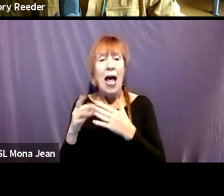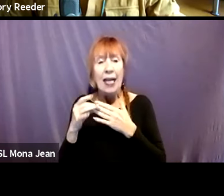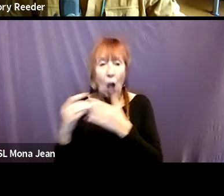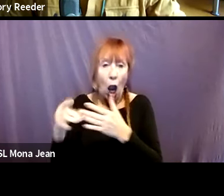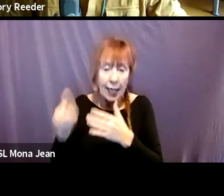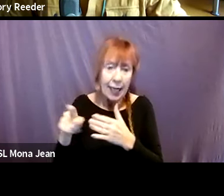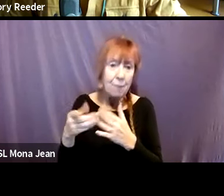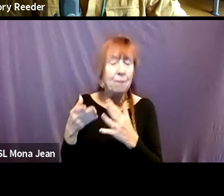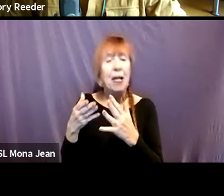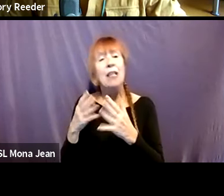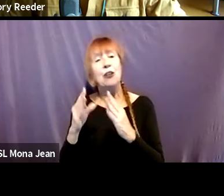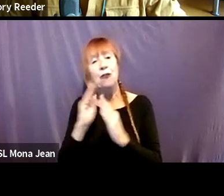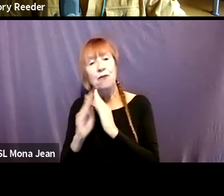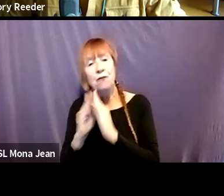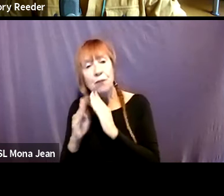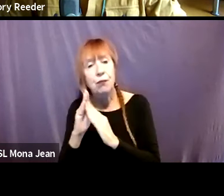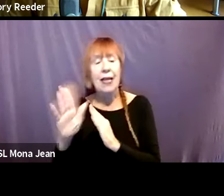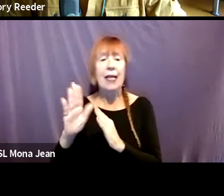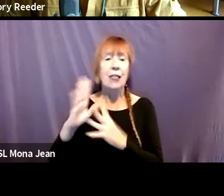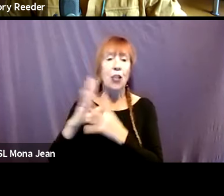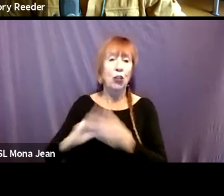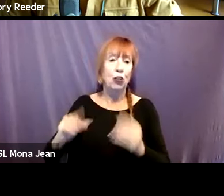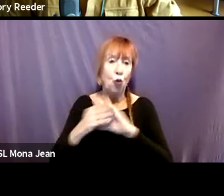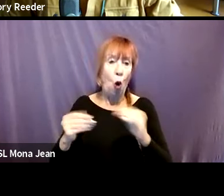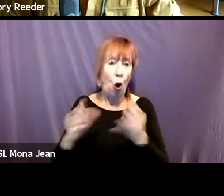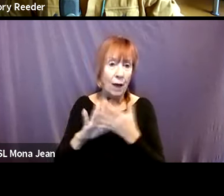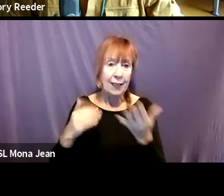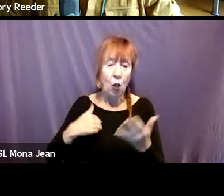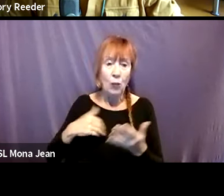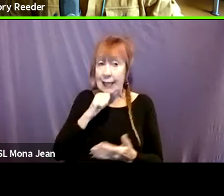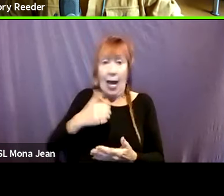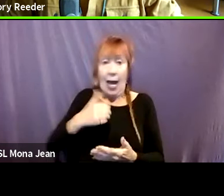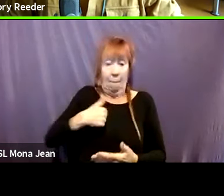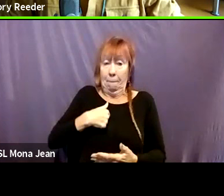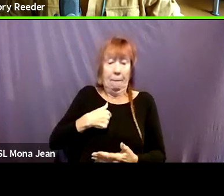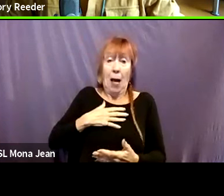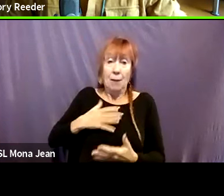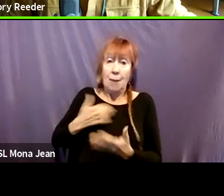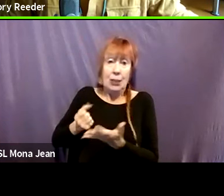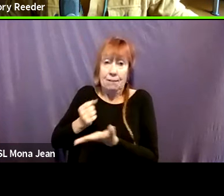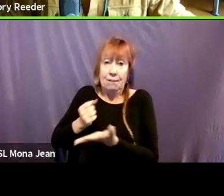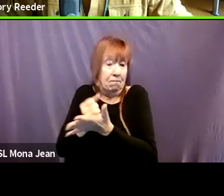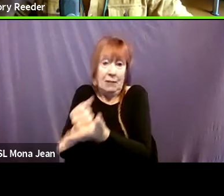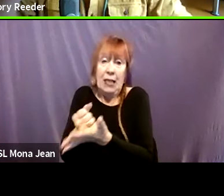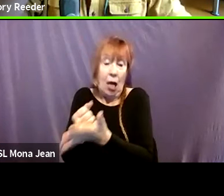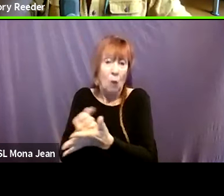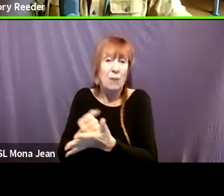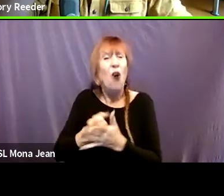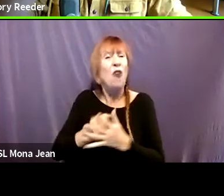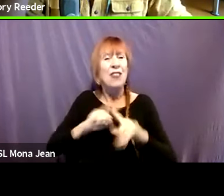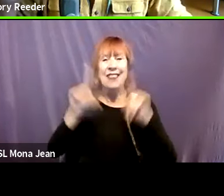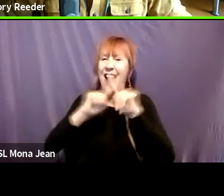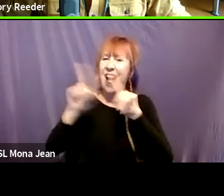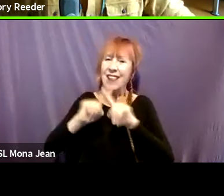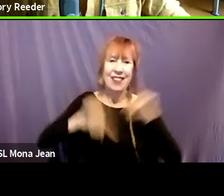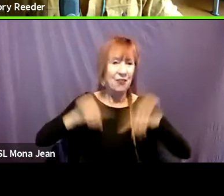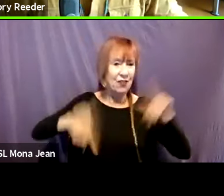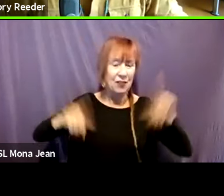and that wasn't me at all. I'm just kinda there helping. Yeah. It definitely differs. Yeah.